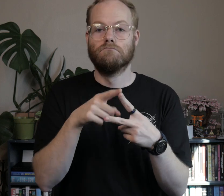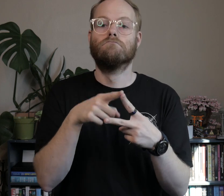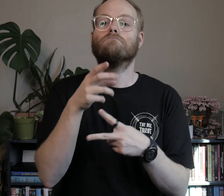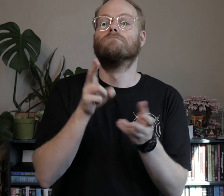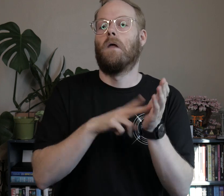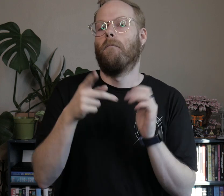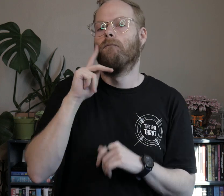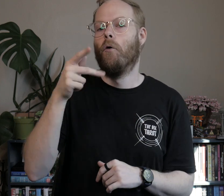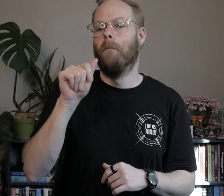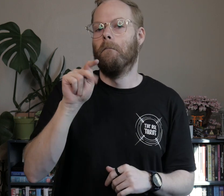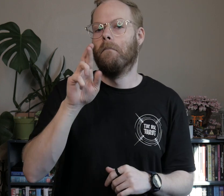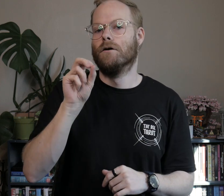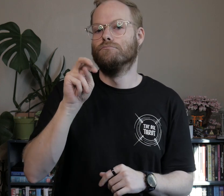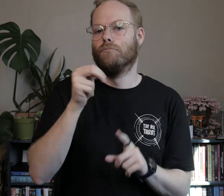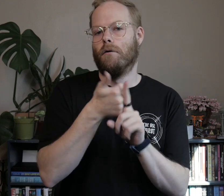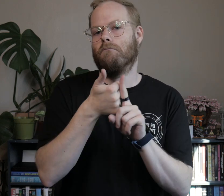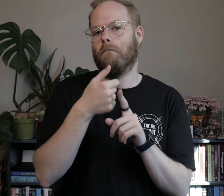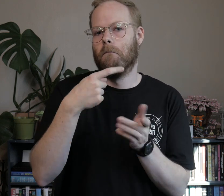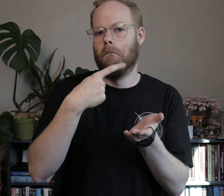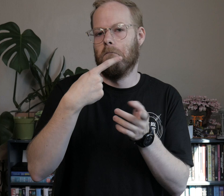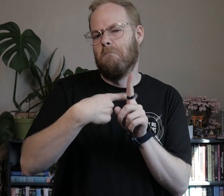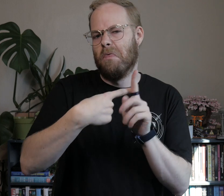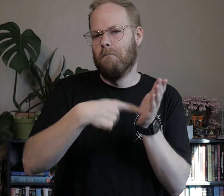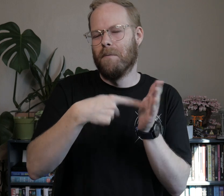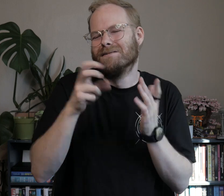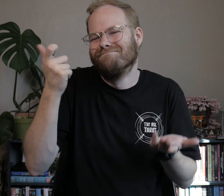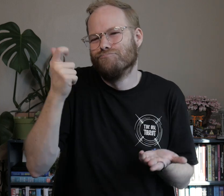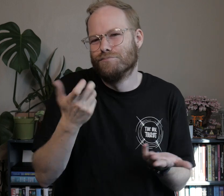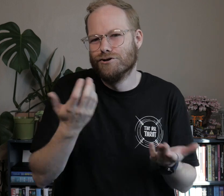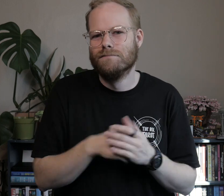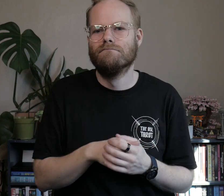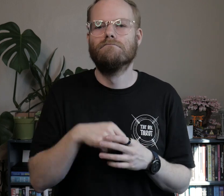One is signing up for my Patreon, which is a monthly payment, basically a subscription.